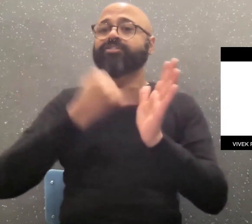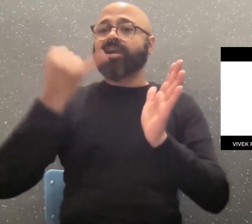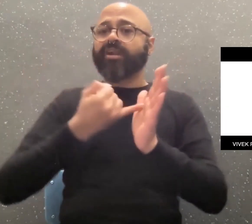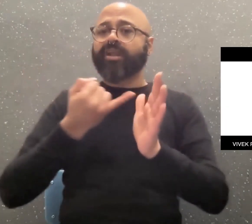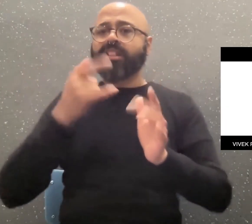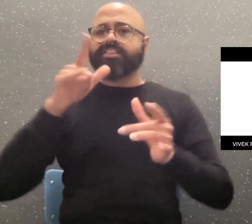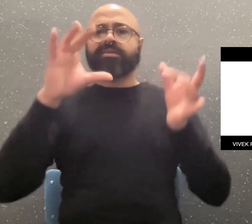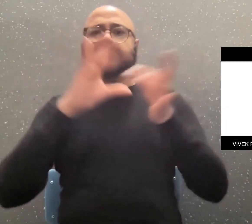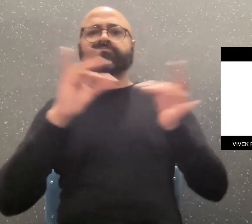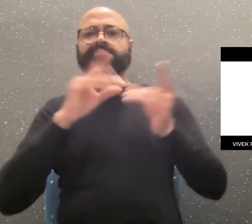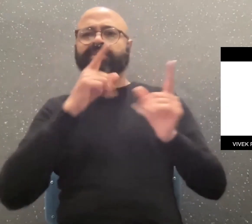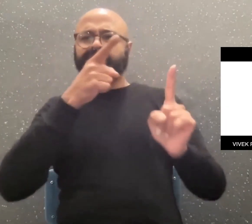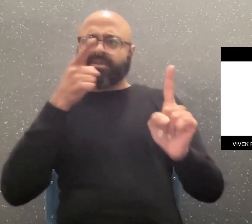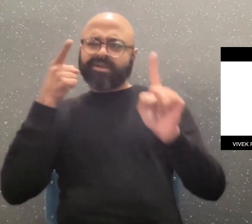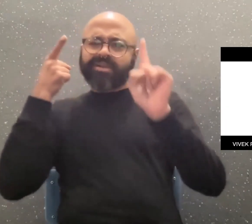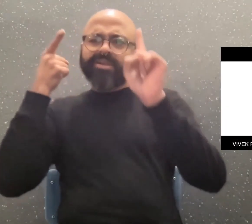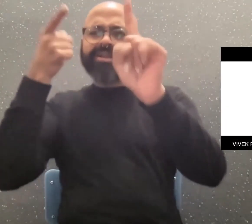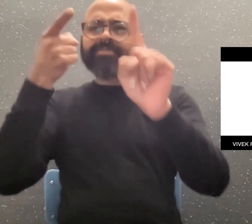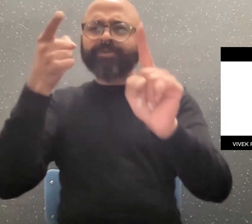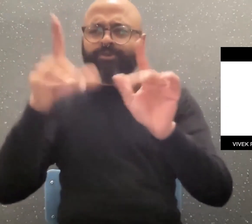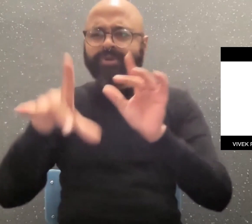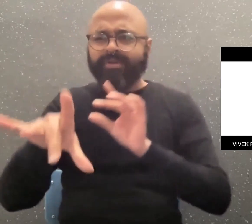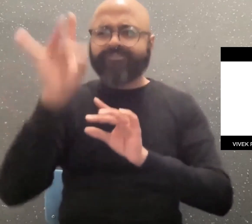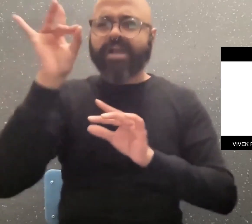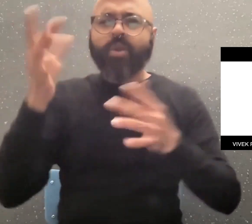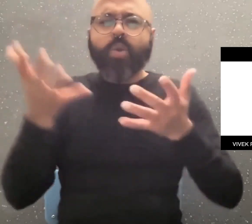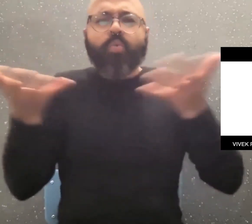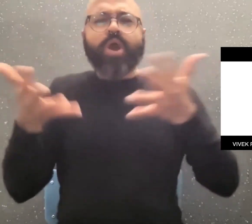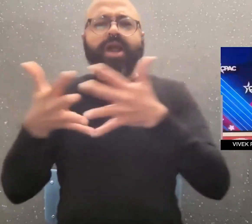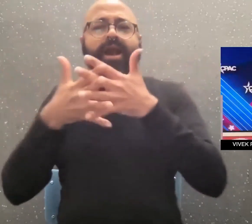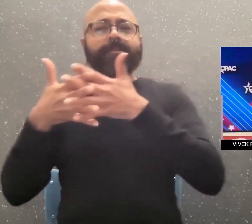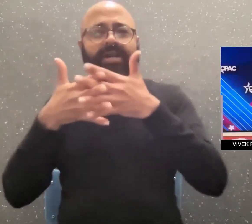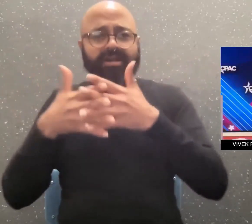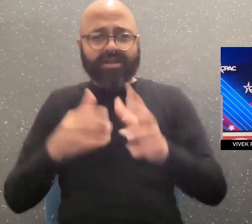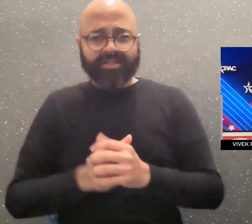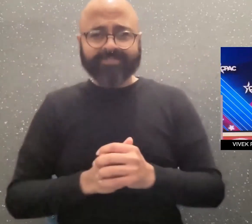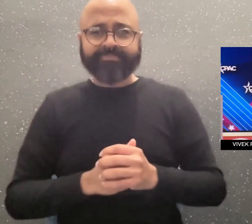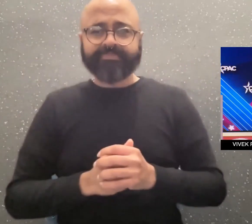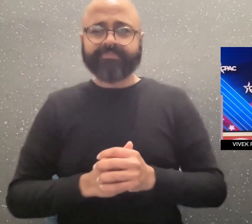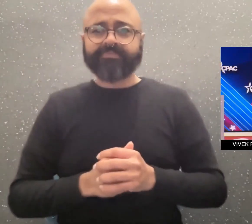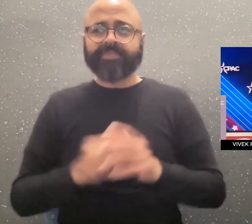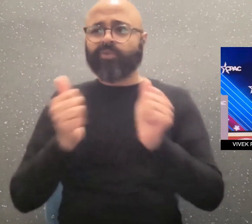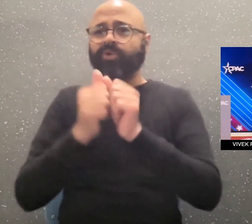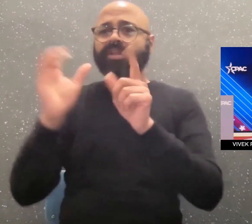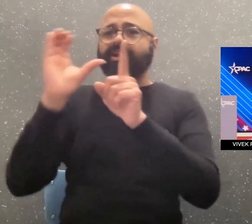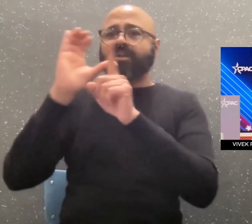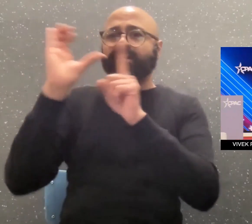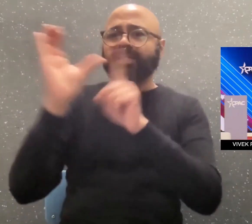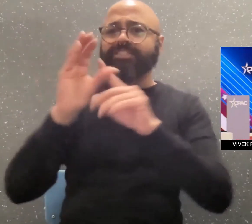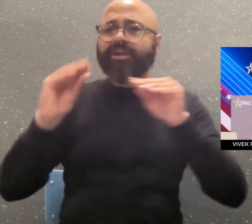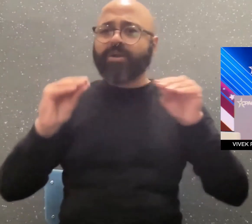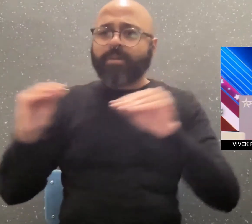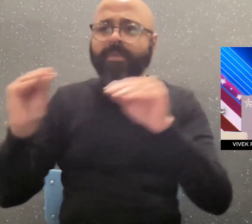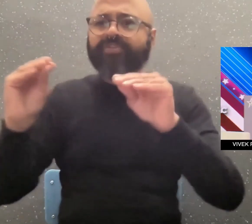rediscover what America is with a cultural movement to create a new American dream